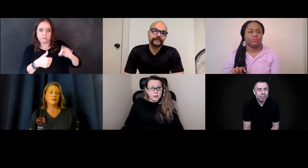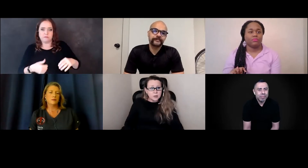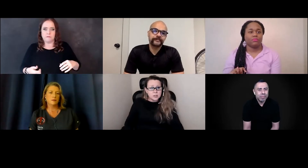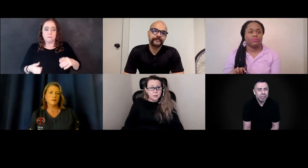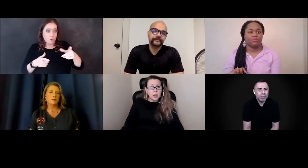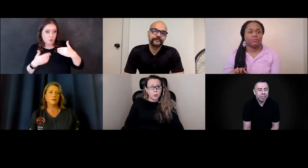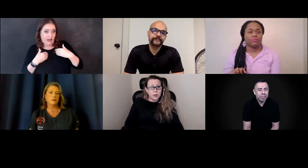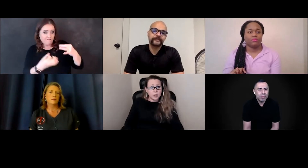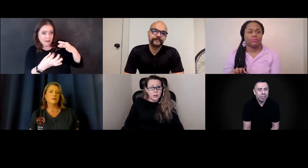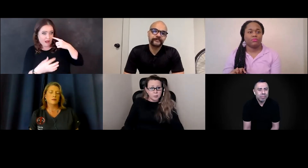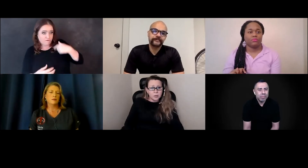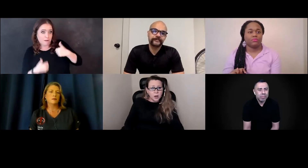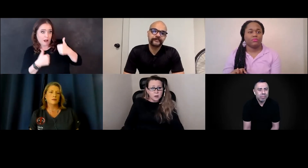Are we good? Move on.